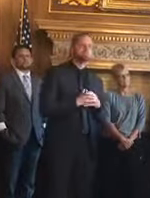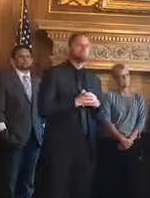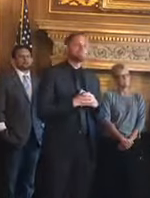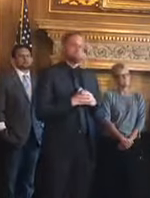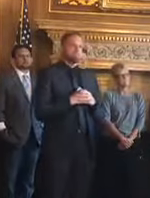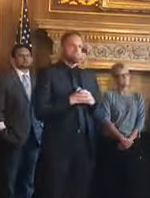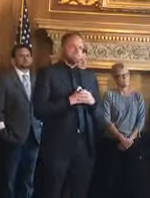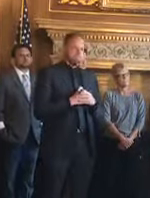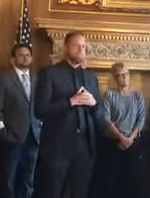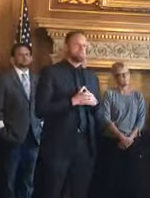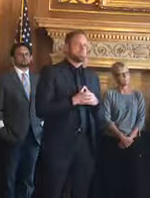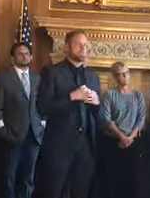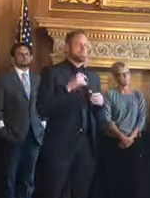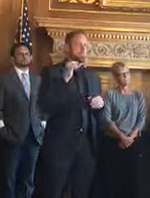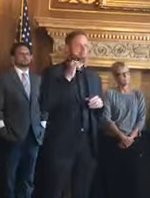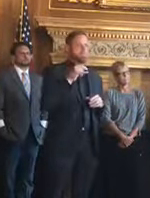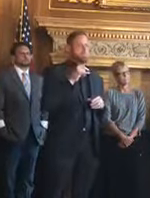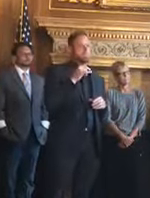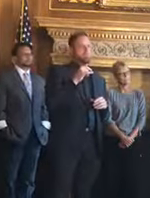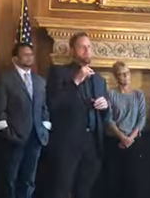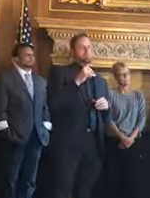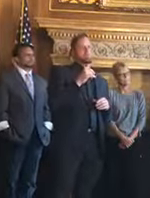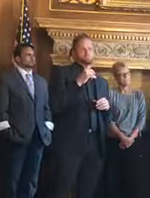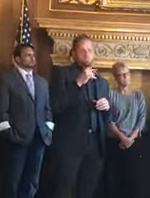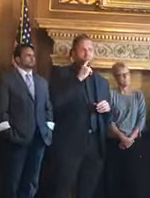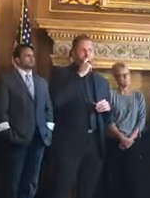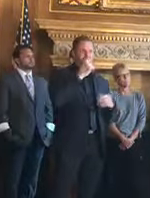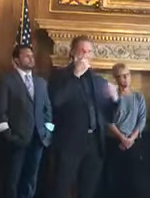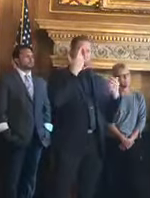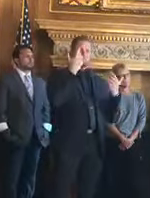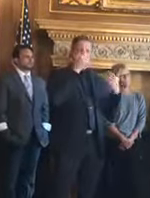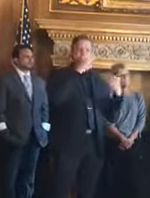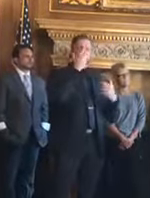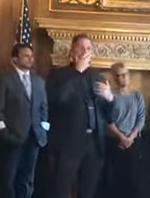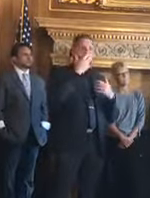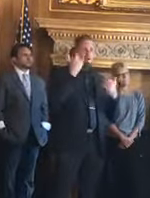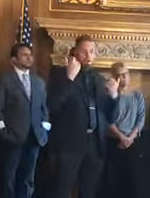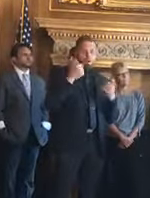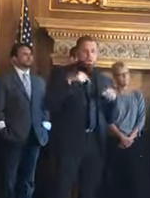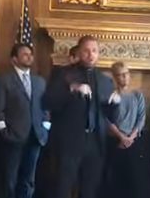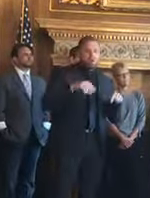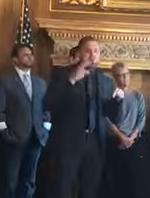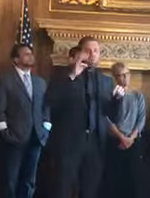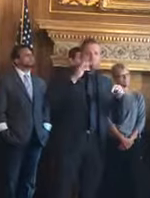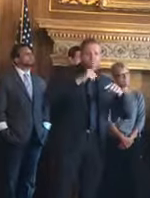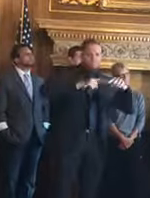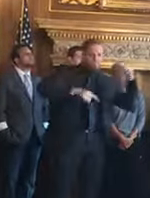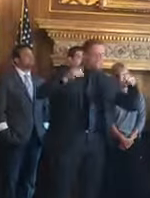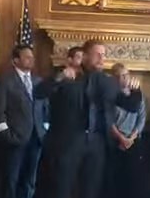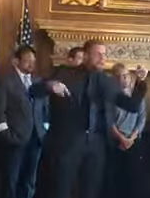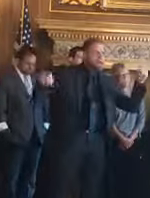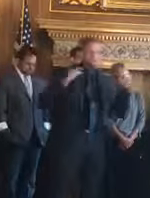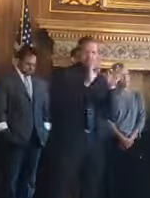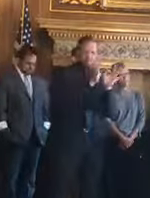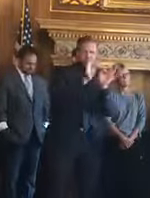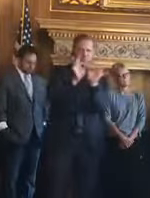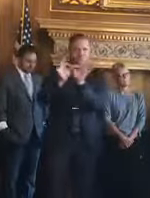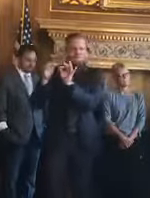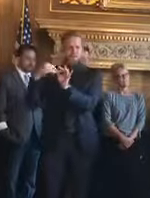So, we want to ensure that Wisconsin residents have qualified and have the high expectation and standards that the interpreting field expects.